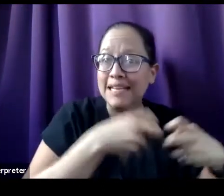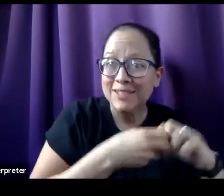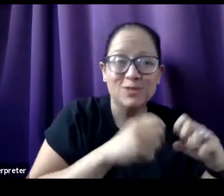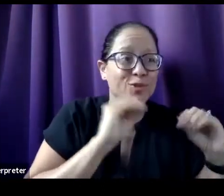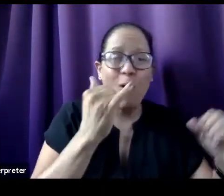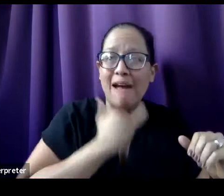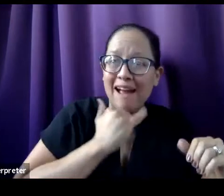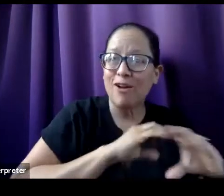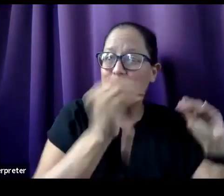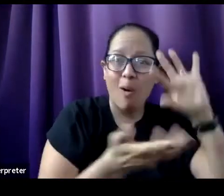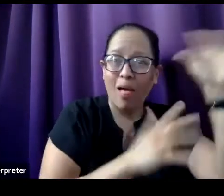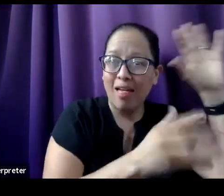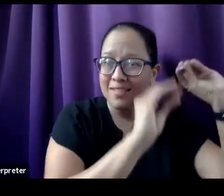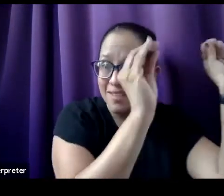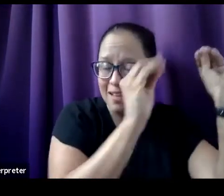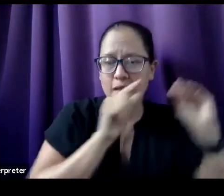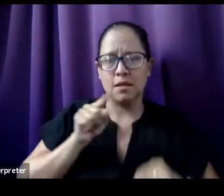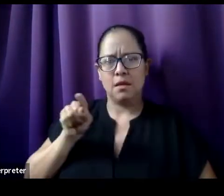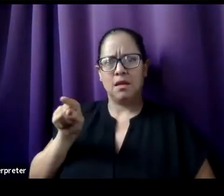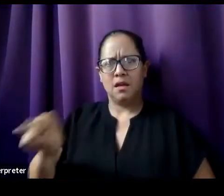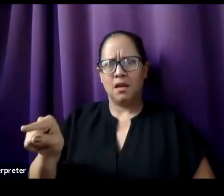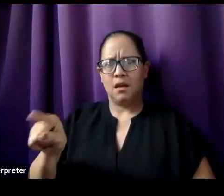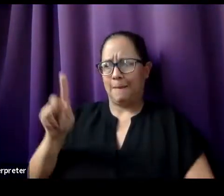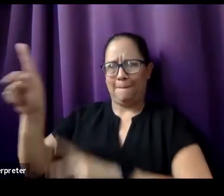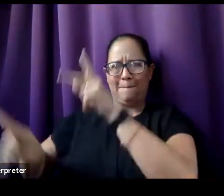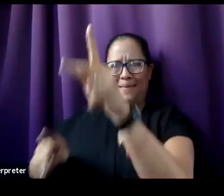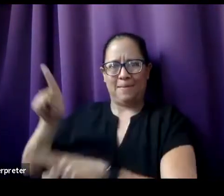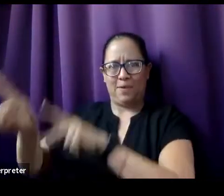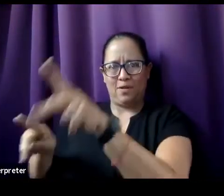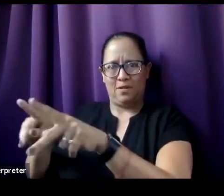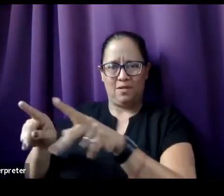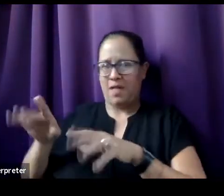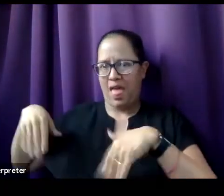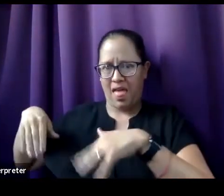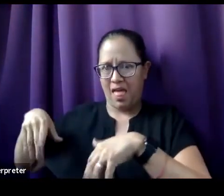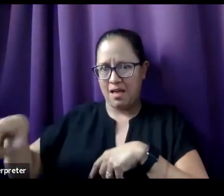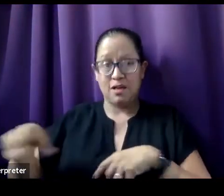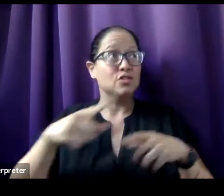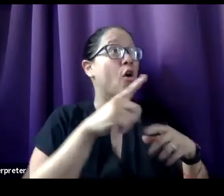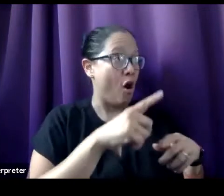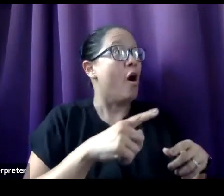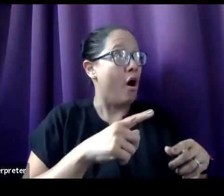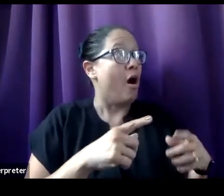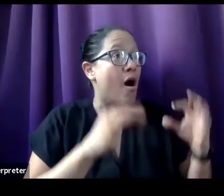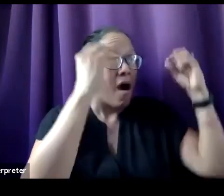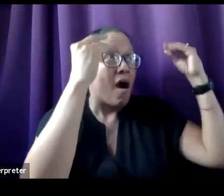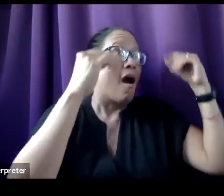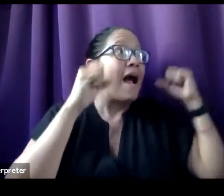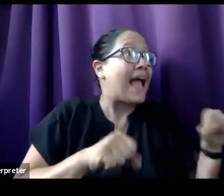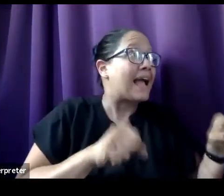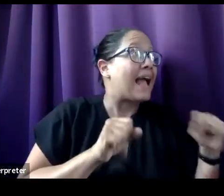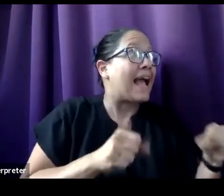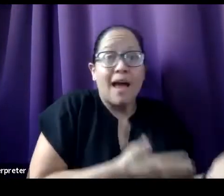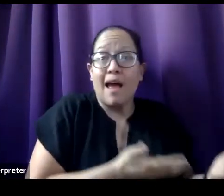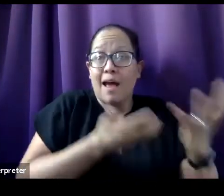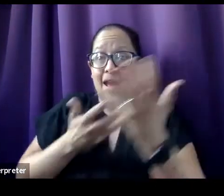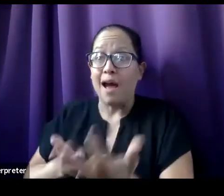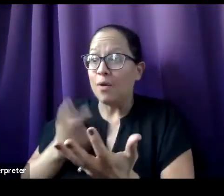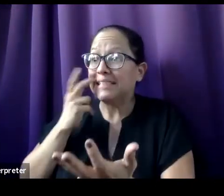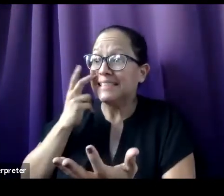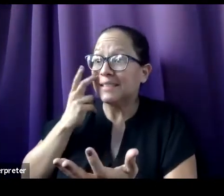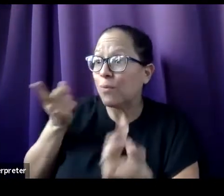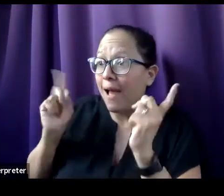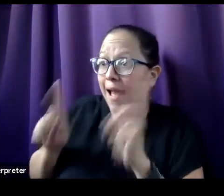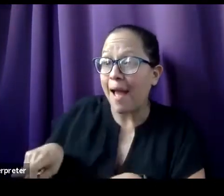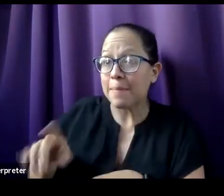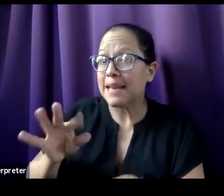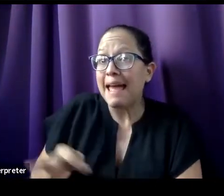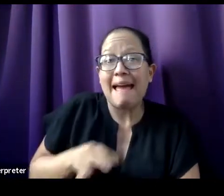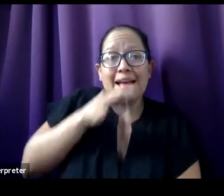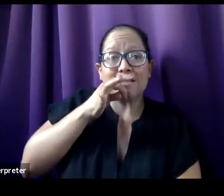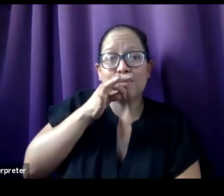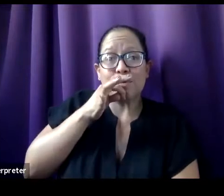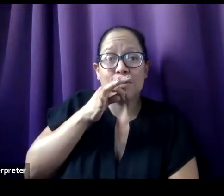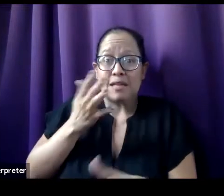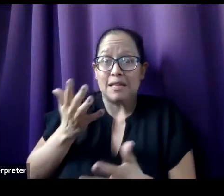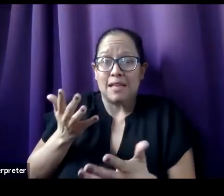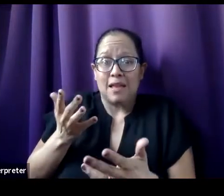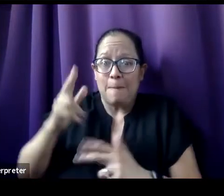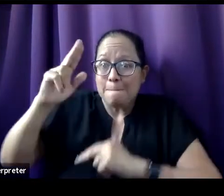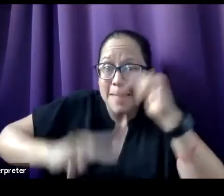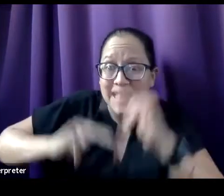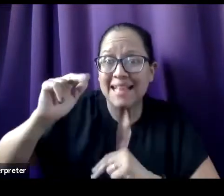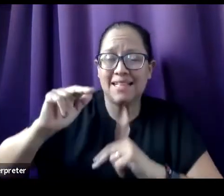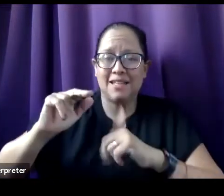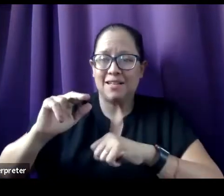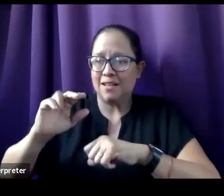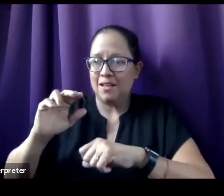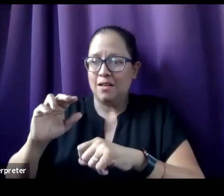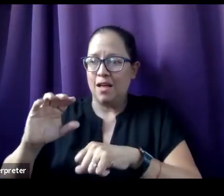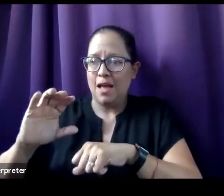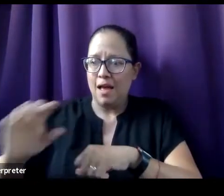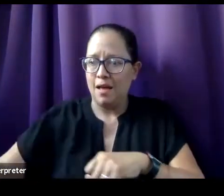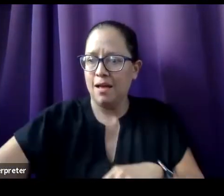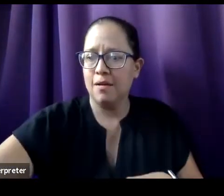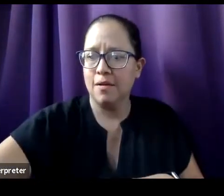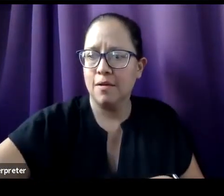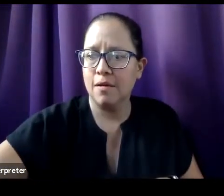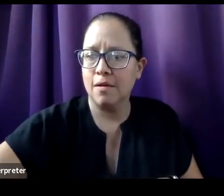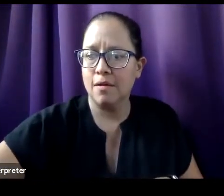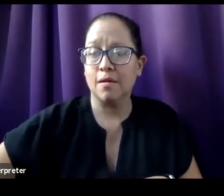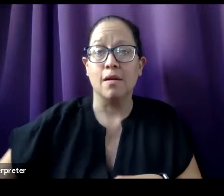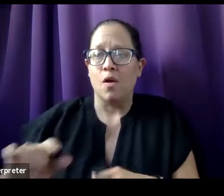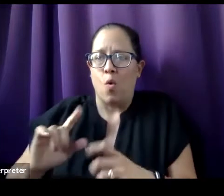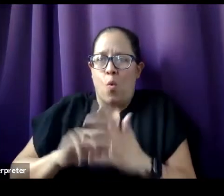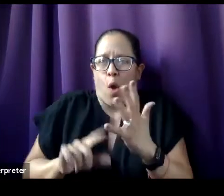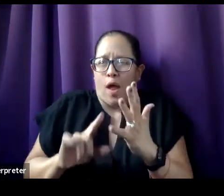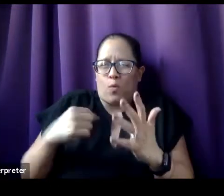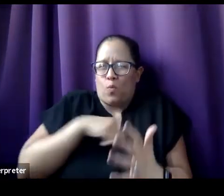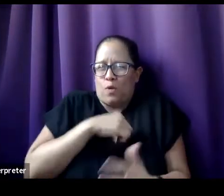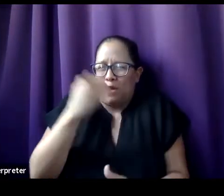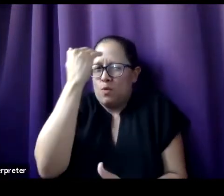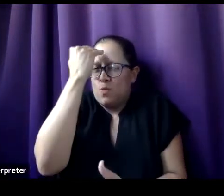I want to suggest that a way forward is to see that there is not scalability before us, but the opportunity to see the very particular expertise that can inform what we build an iterate what we build from the very beginning, that in fact software development